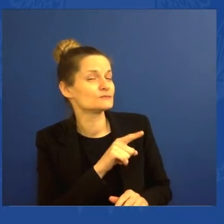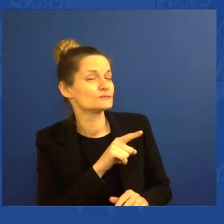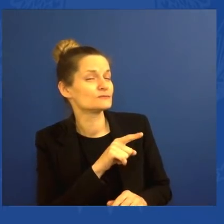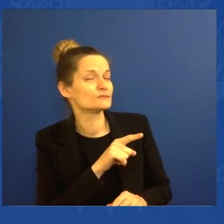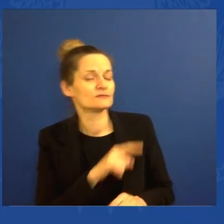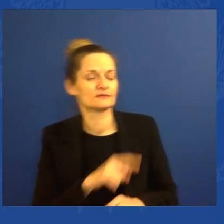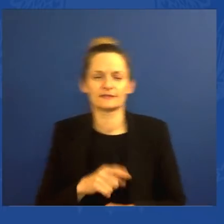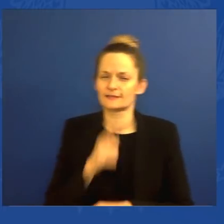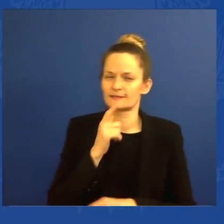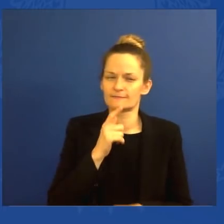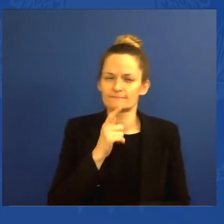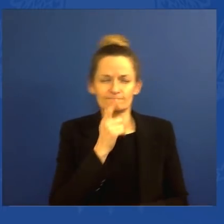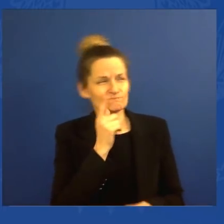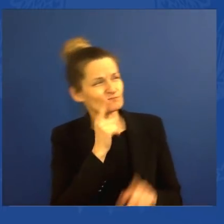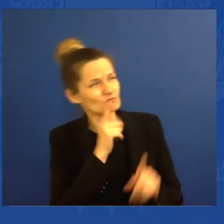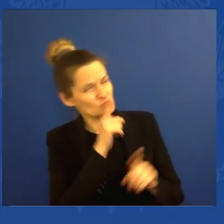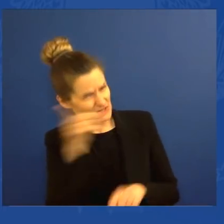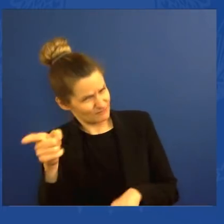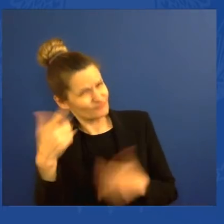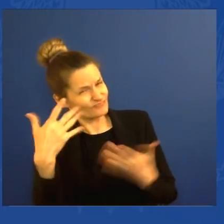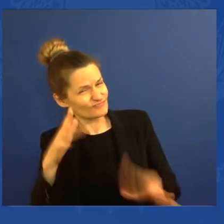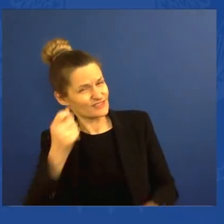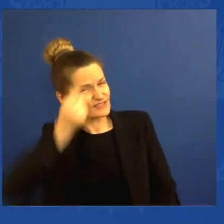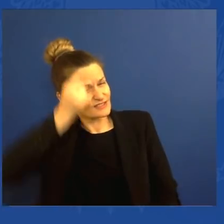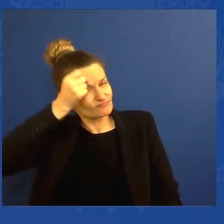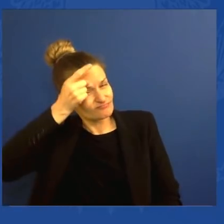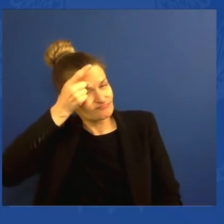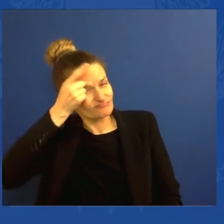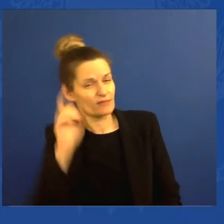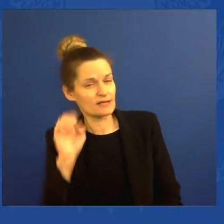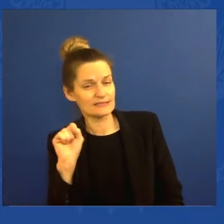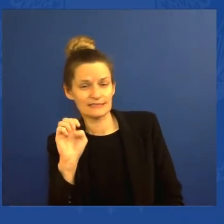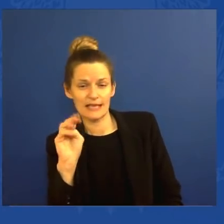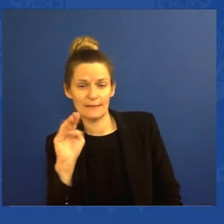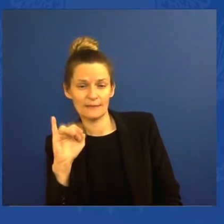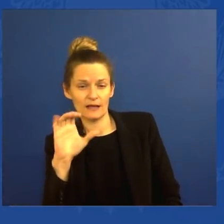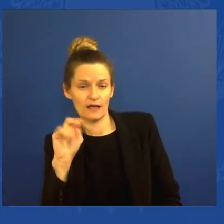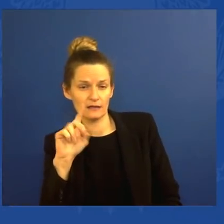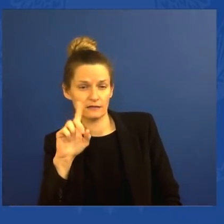to make the products and move? Ms. Door: Absolutely. I think everyone inside our company --